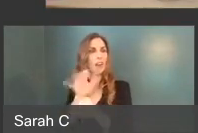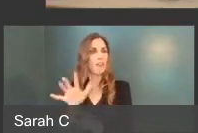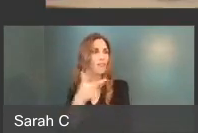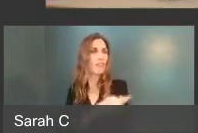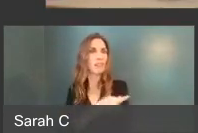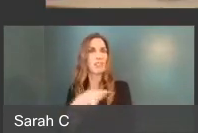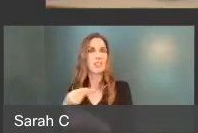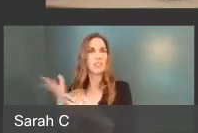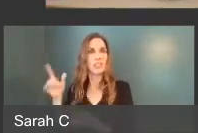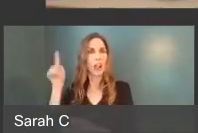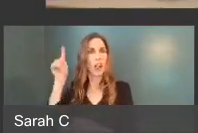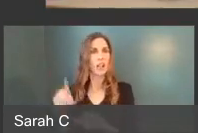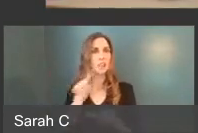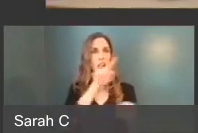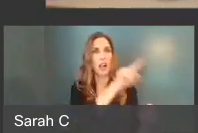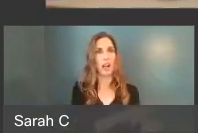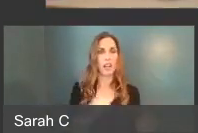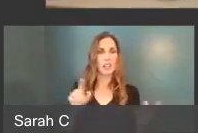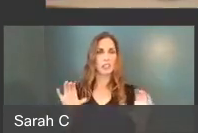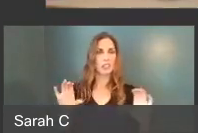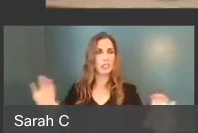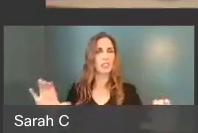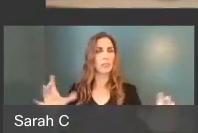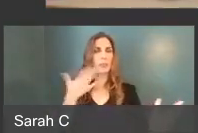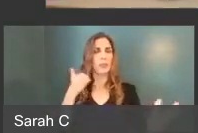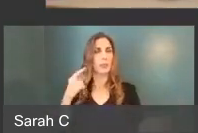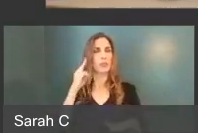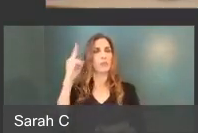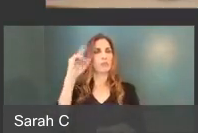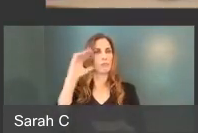the amount that we're giving at the Community College. So we're going to look at all those